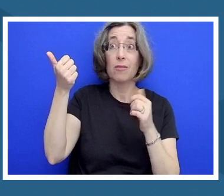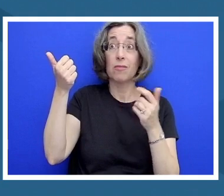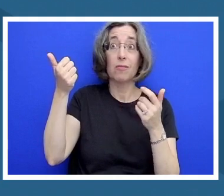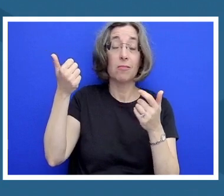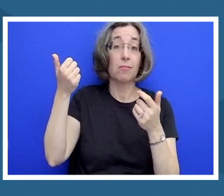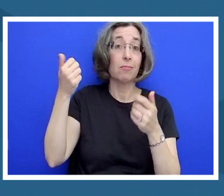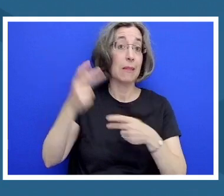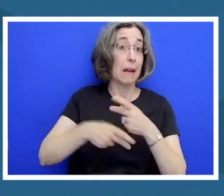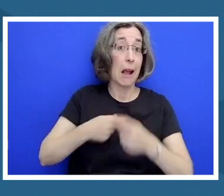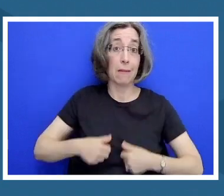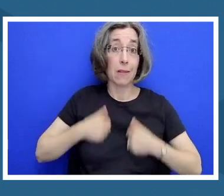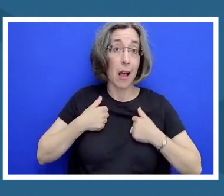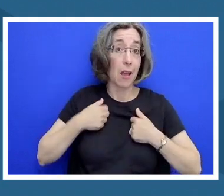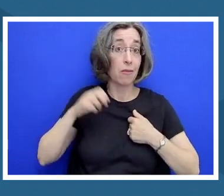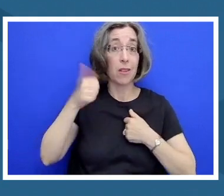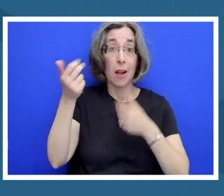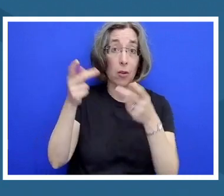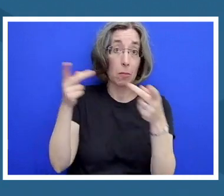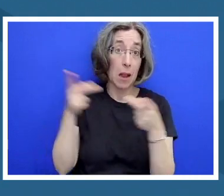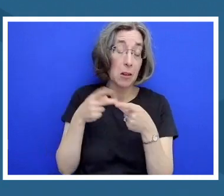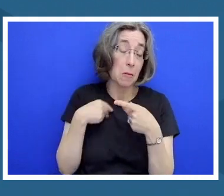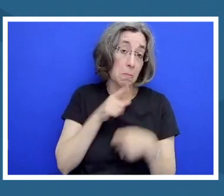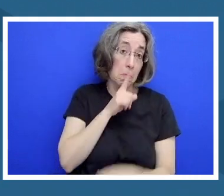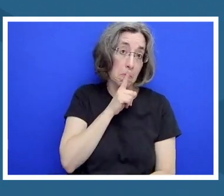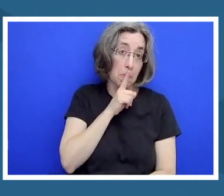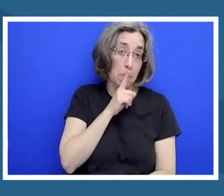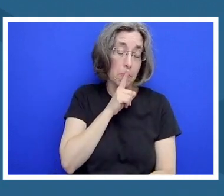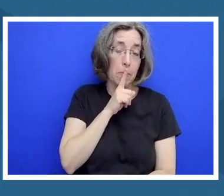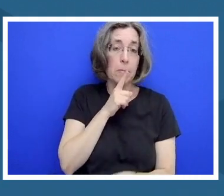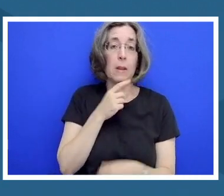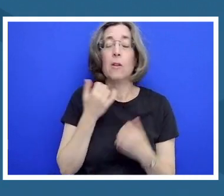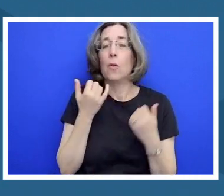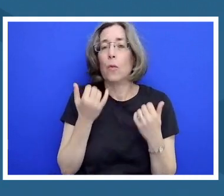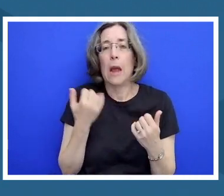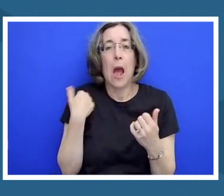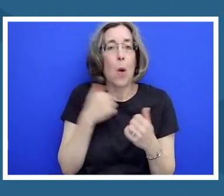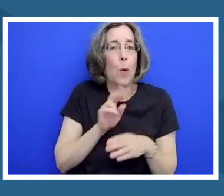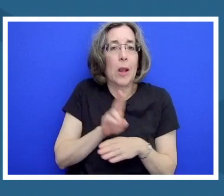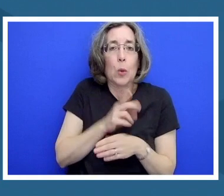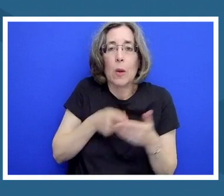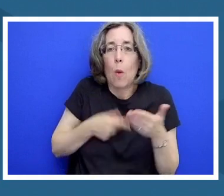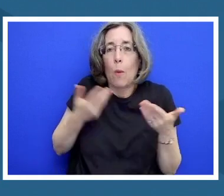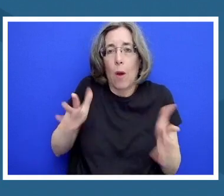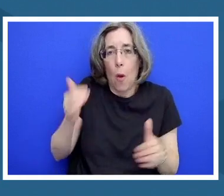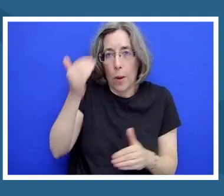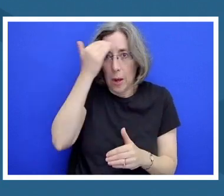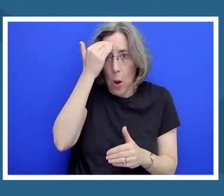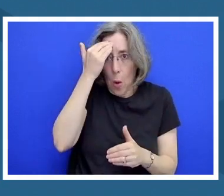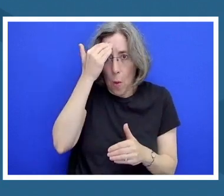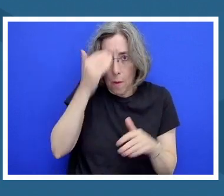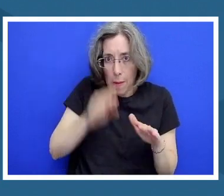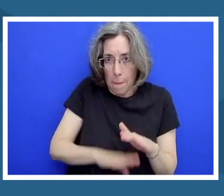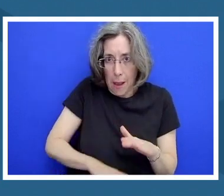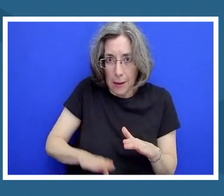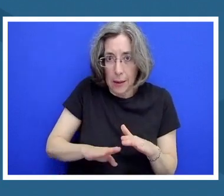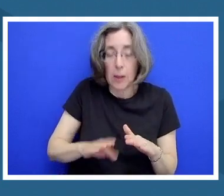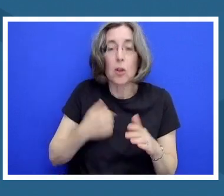um so right now we're basically starting from the basics from what we know and we're looking for something like water